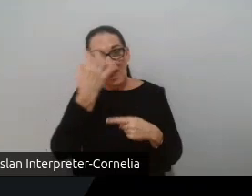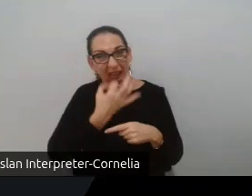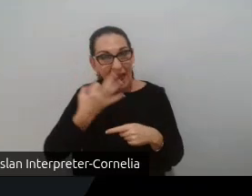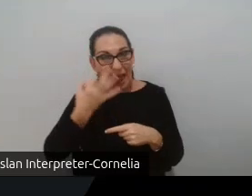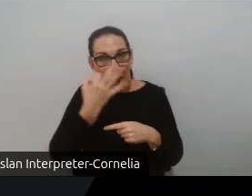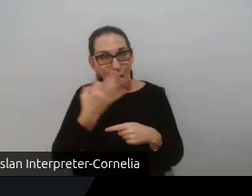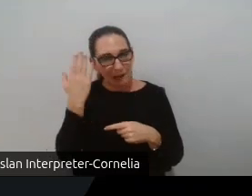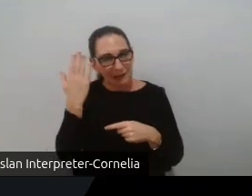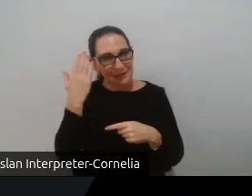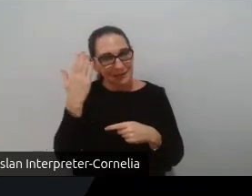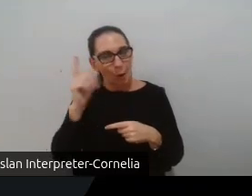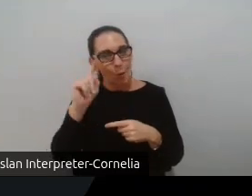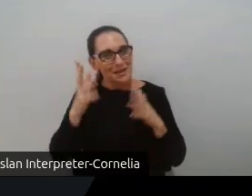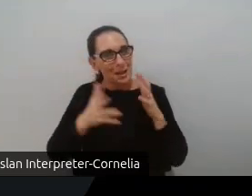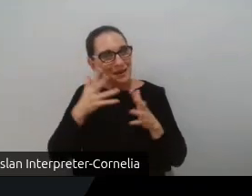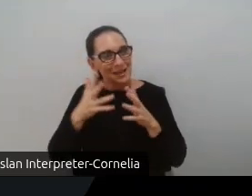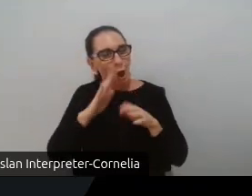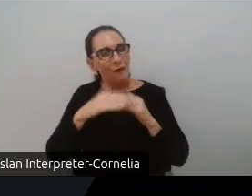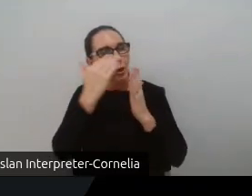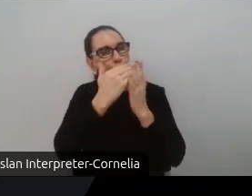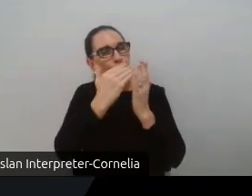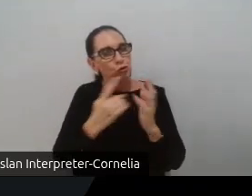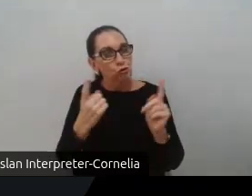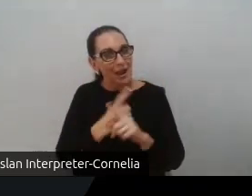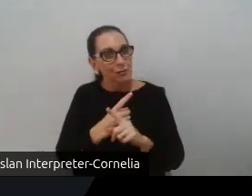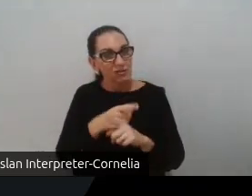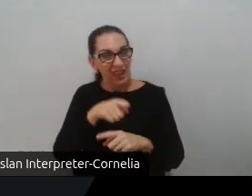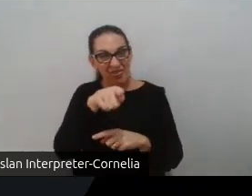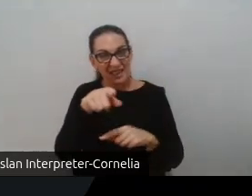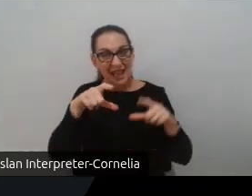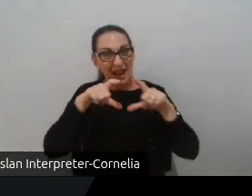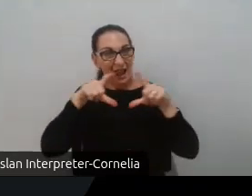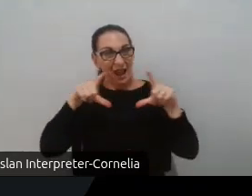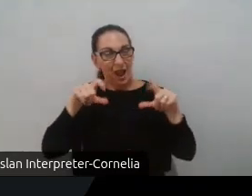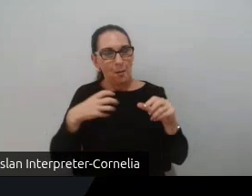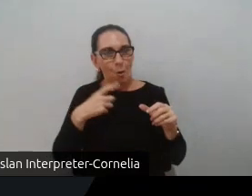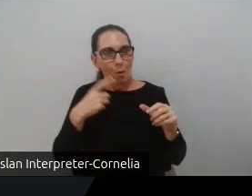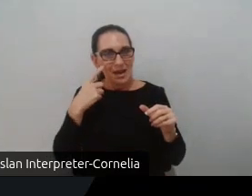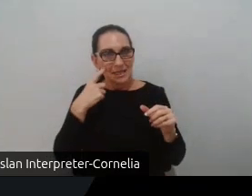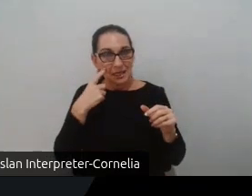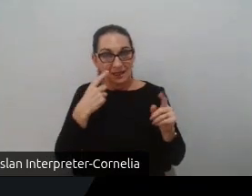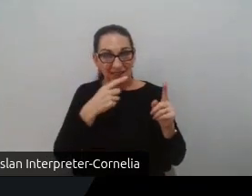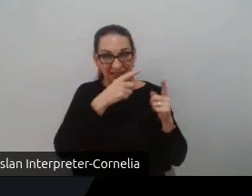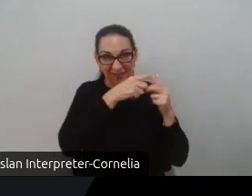to DVO condition changes. This is a way to go hey this is where you're at. This is what's happened